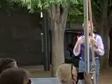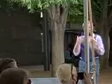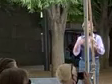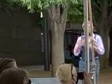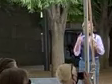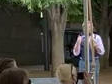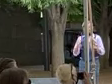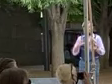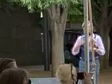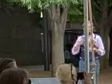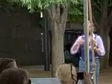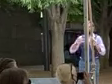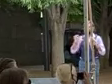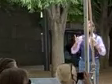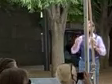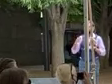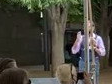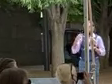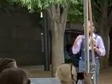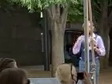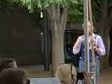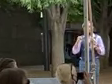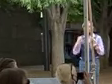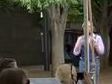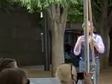To do that, we as a nation must change our mindset.